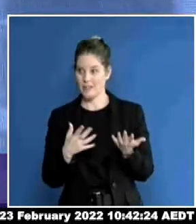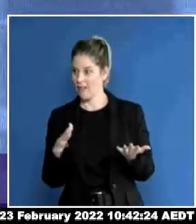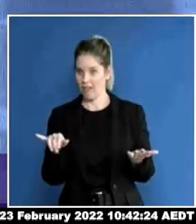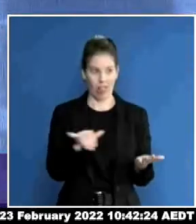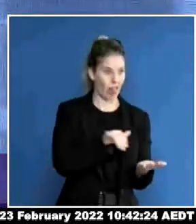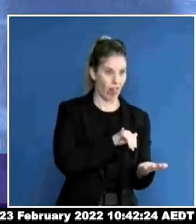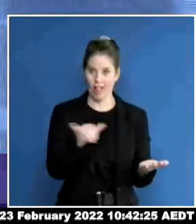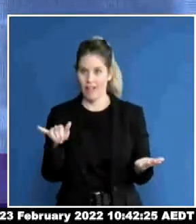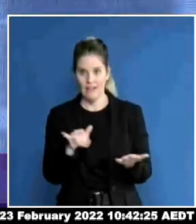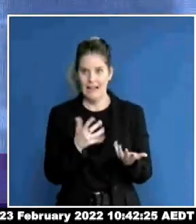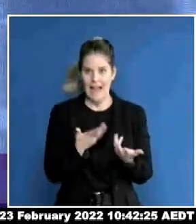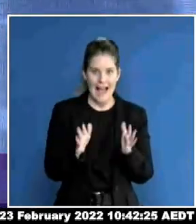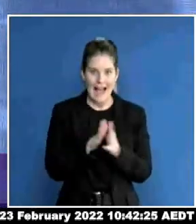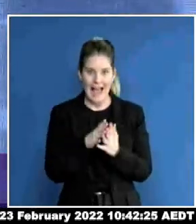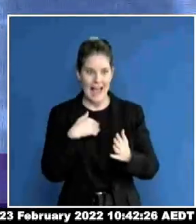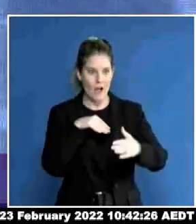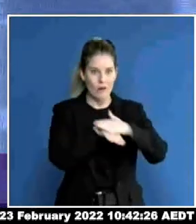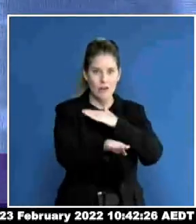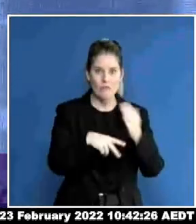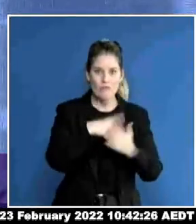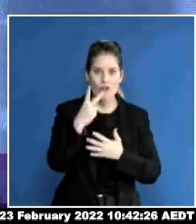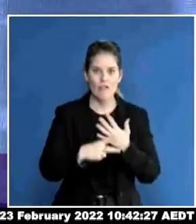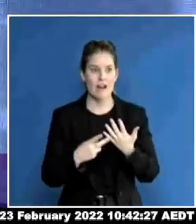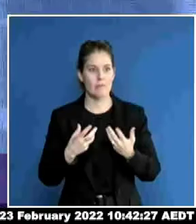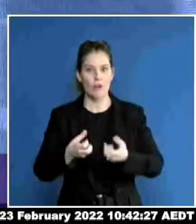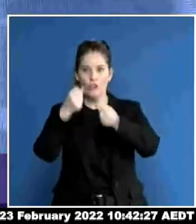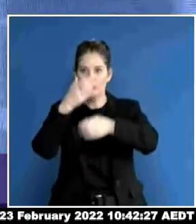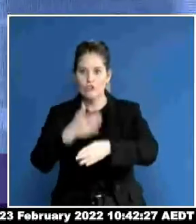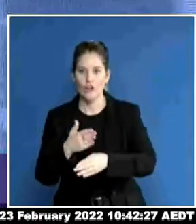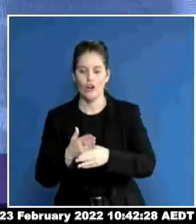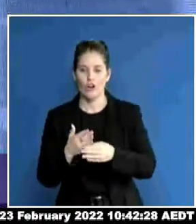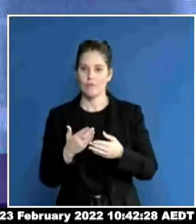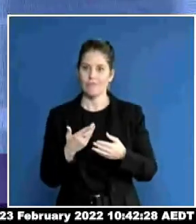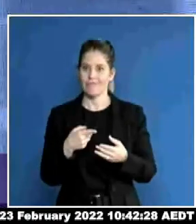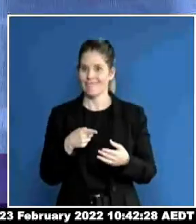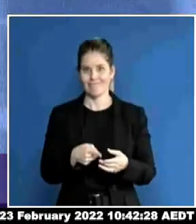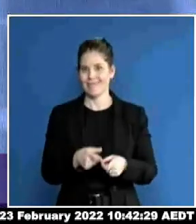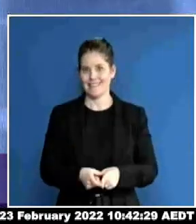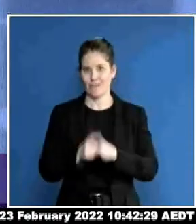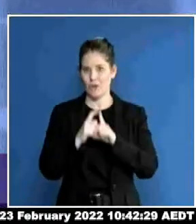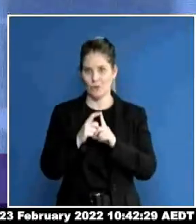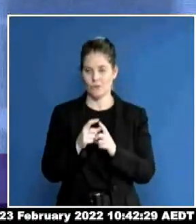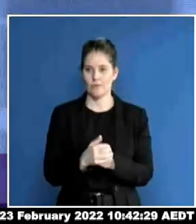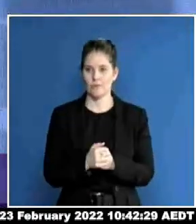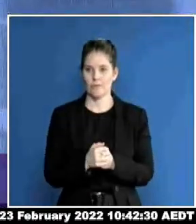outcomes. It can be difficult for people to understand which supports or programs they